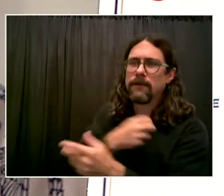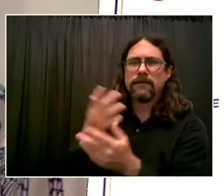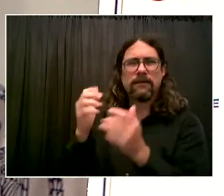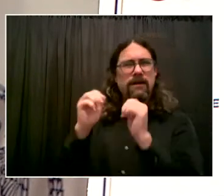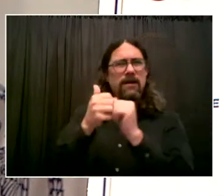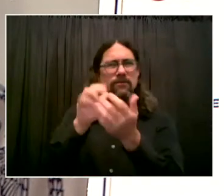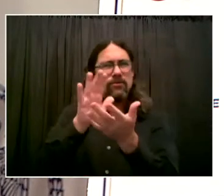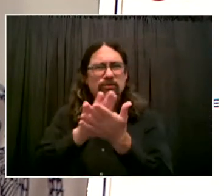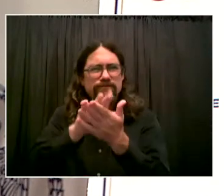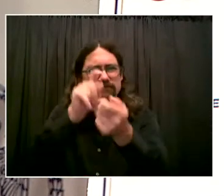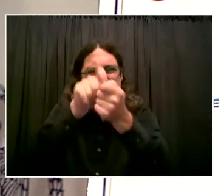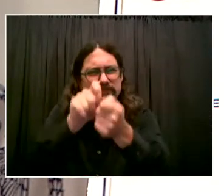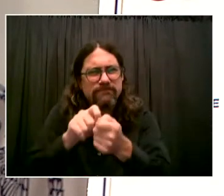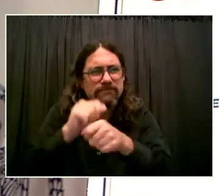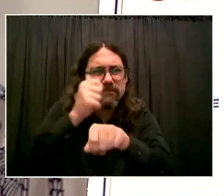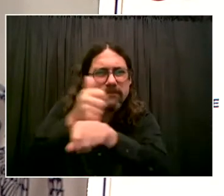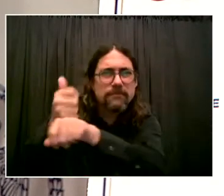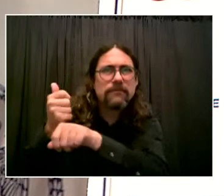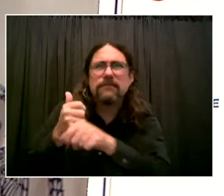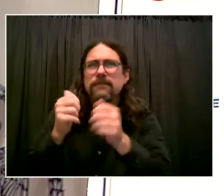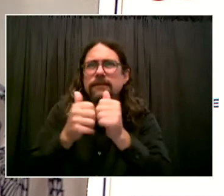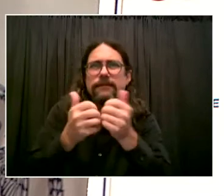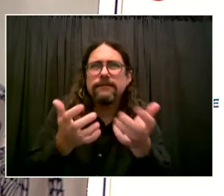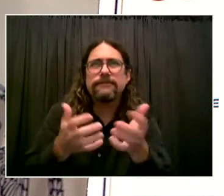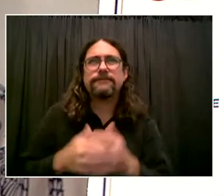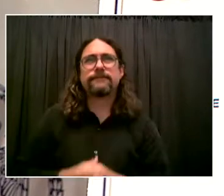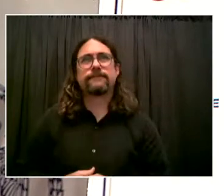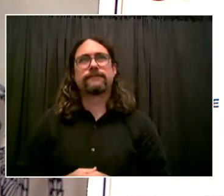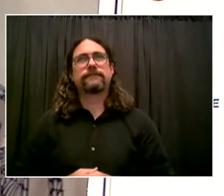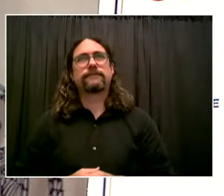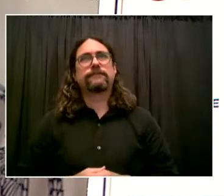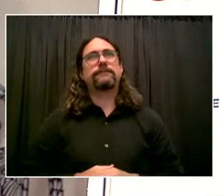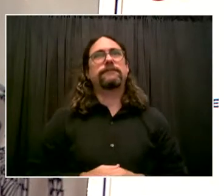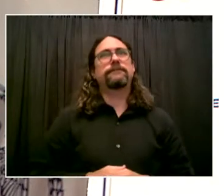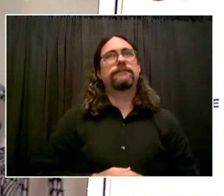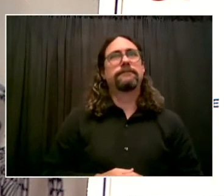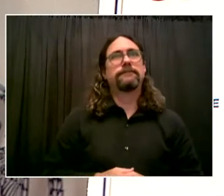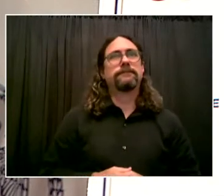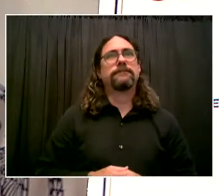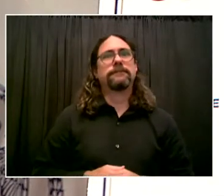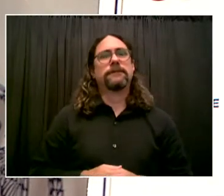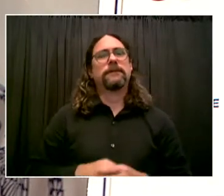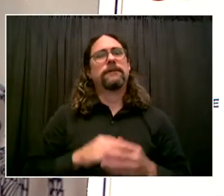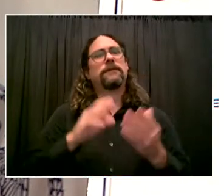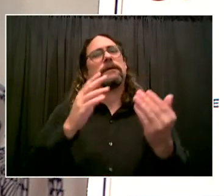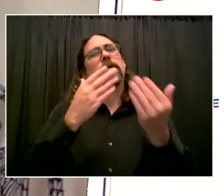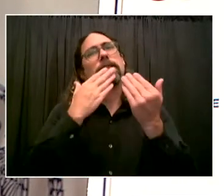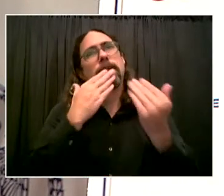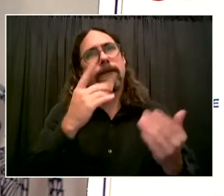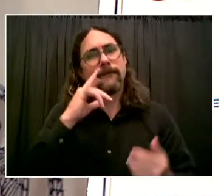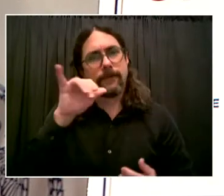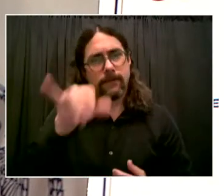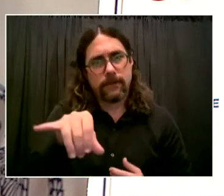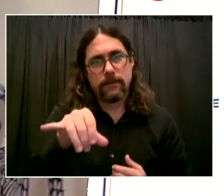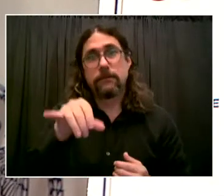THOSE EFFORTS LOOKING LIKE? FIRST OF ALL A